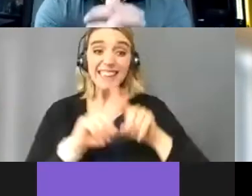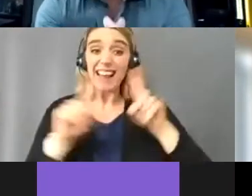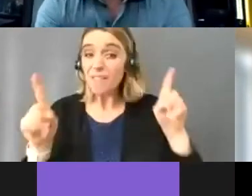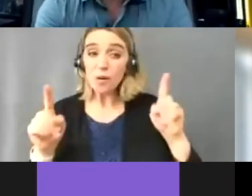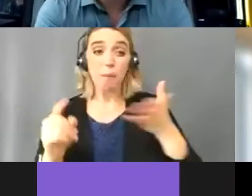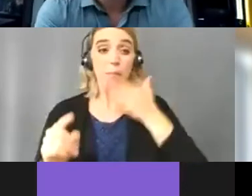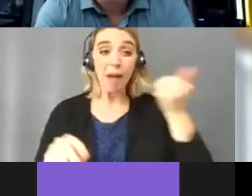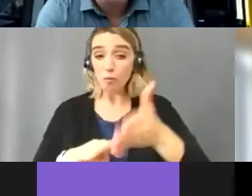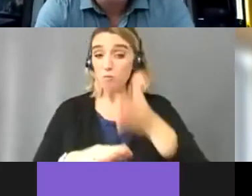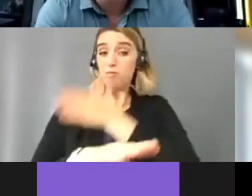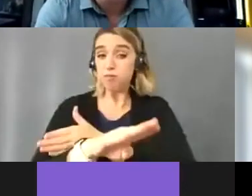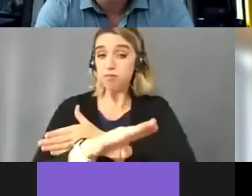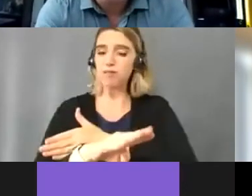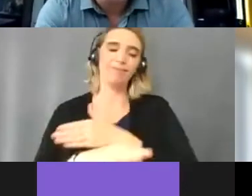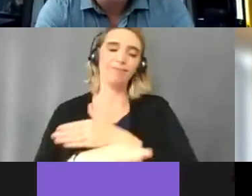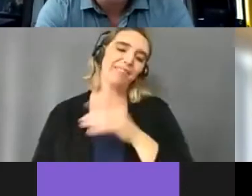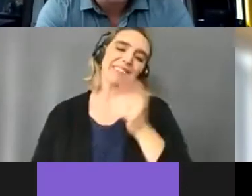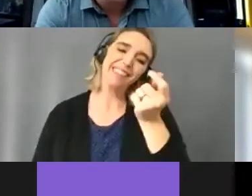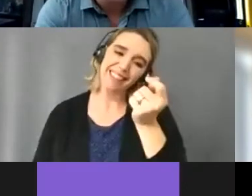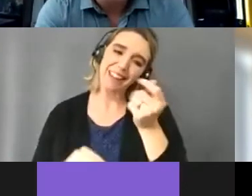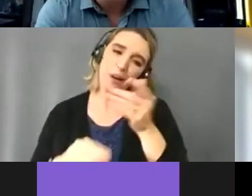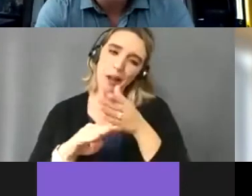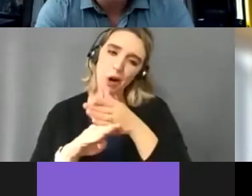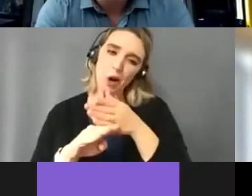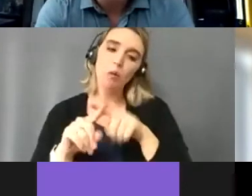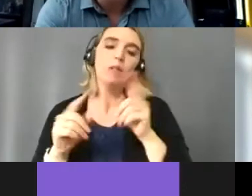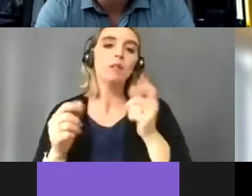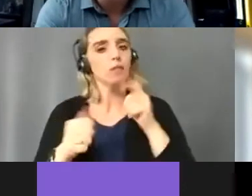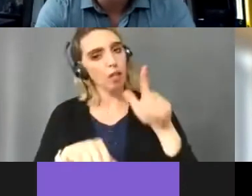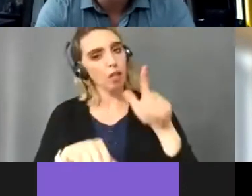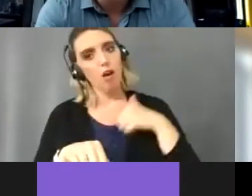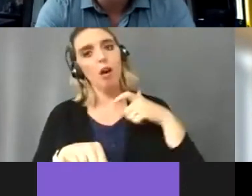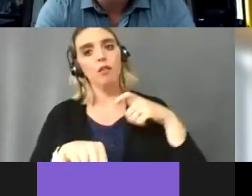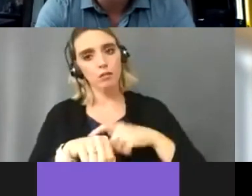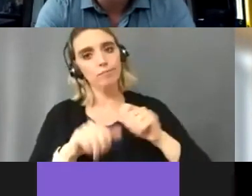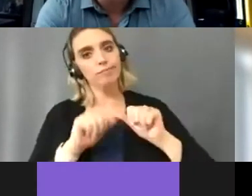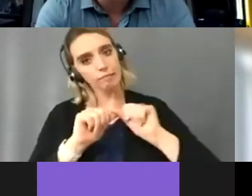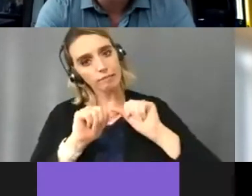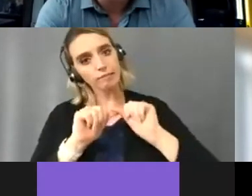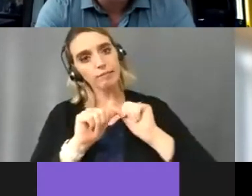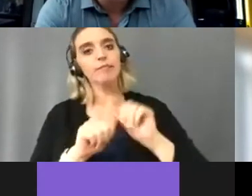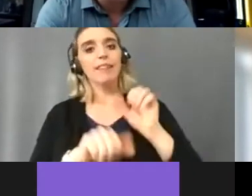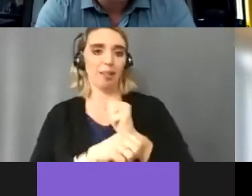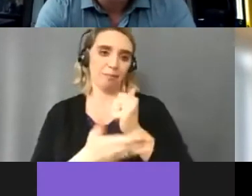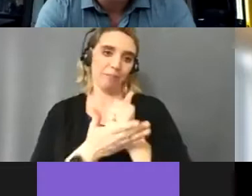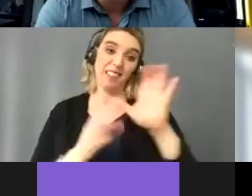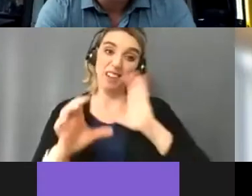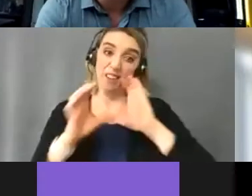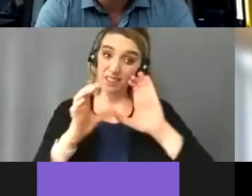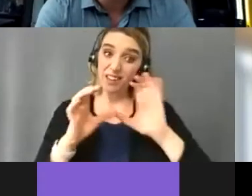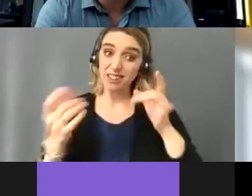but we've still got a long way to go and conversations like this one are really where it happens.